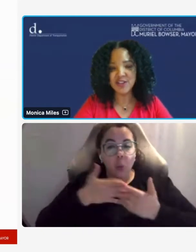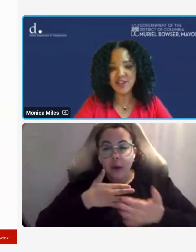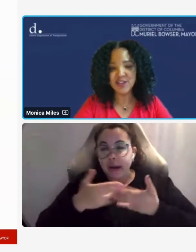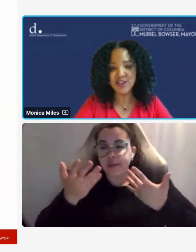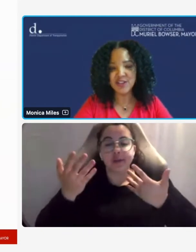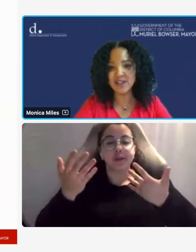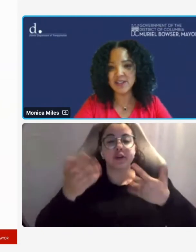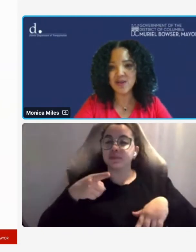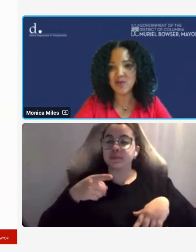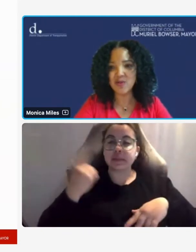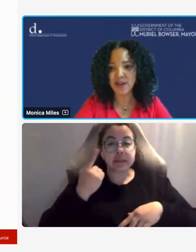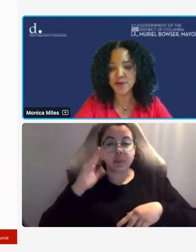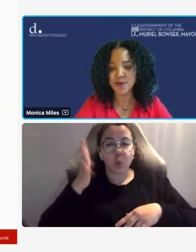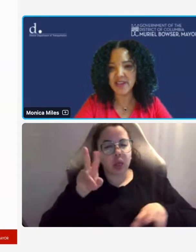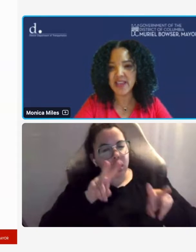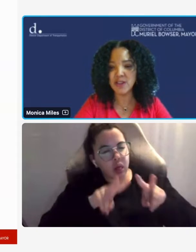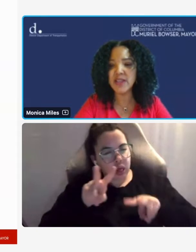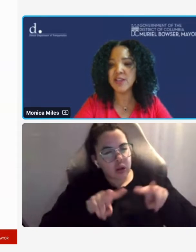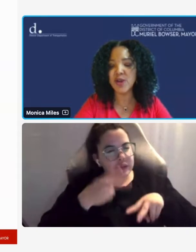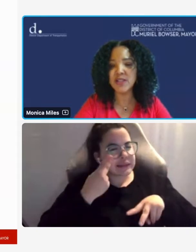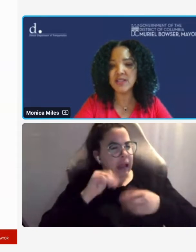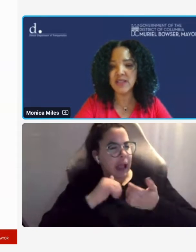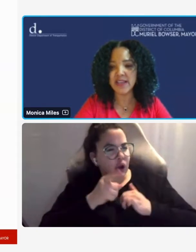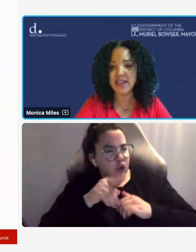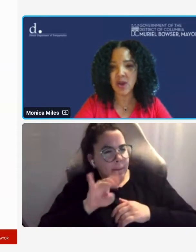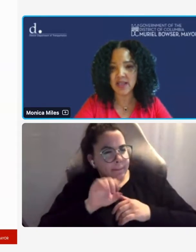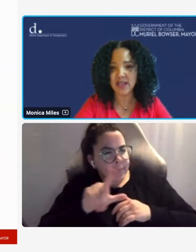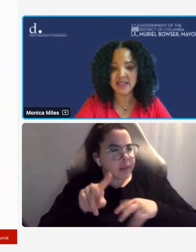you're gonna somebody's gonna look at what how you're billing and look at your underlying costs